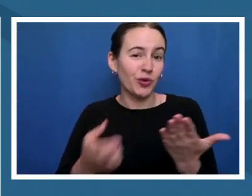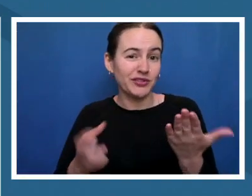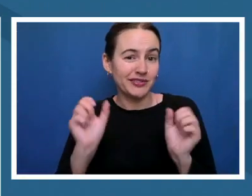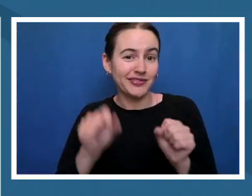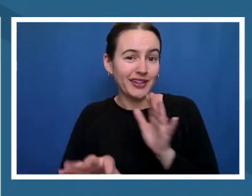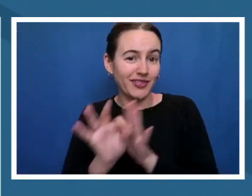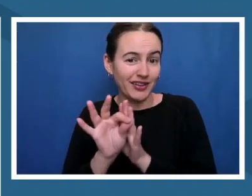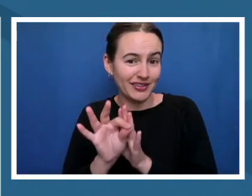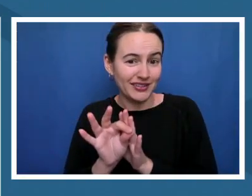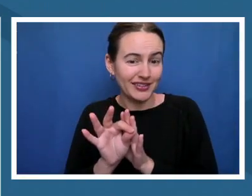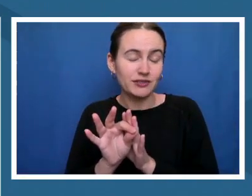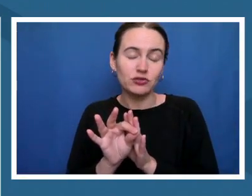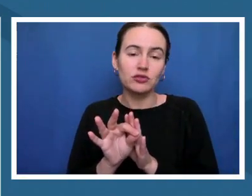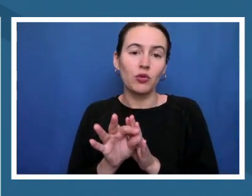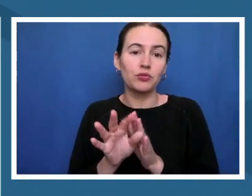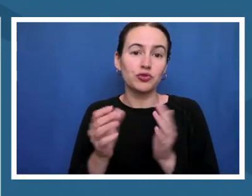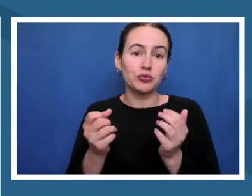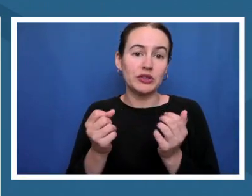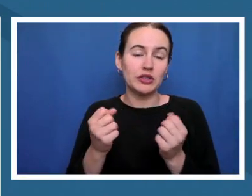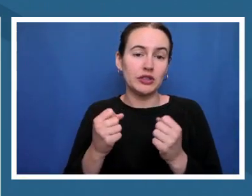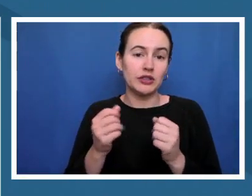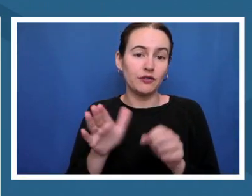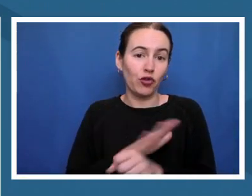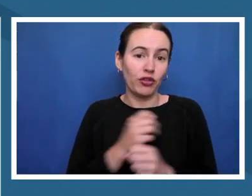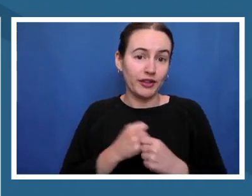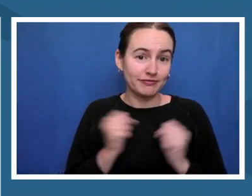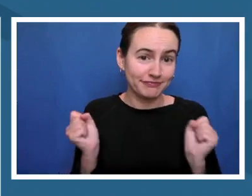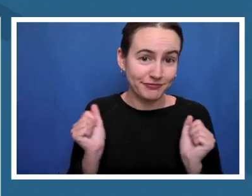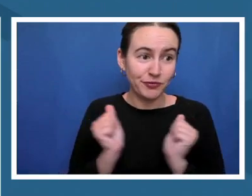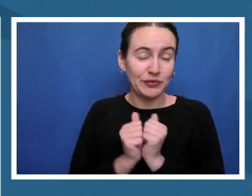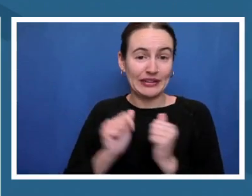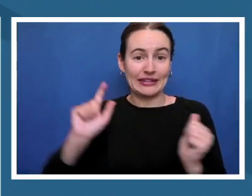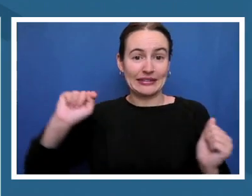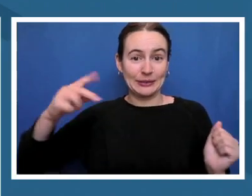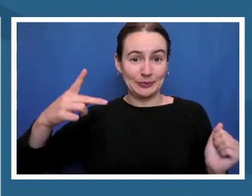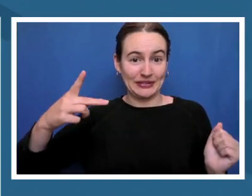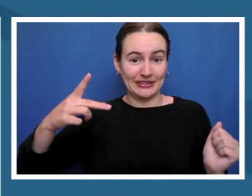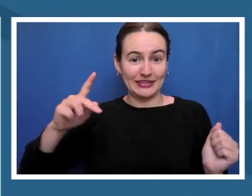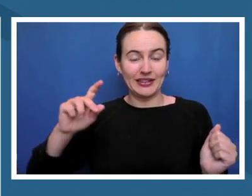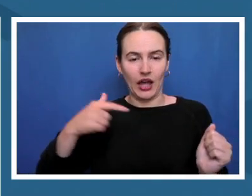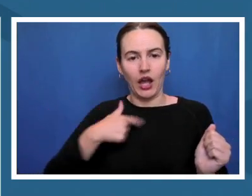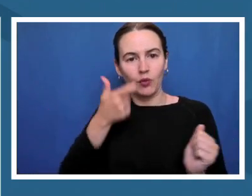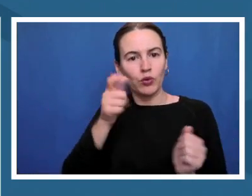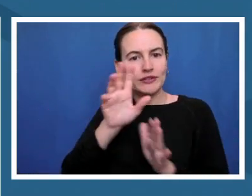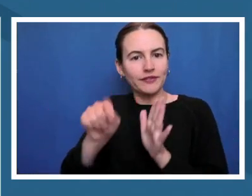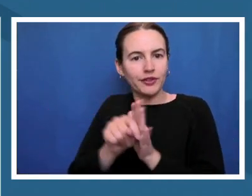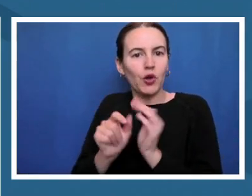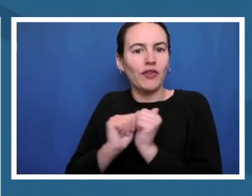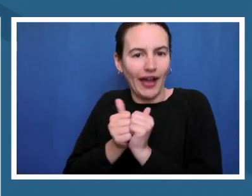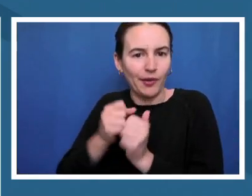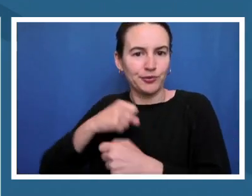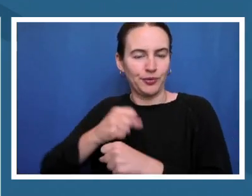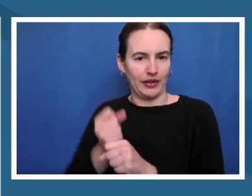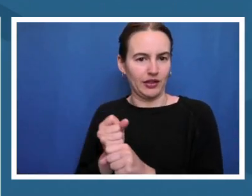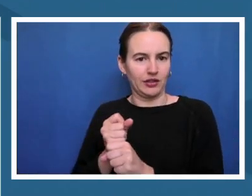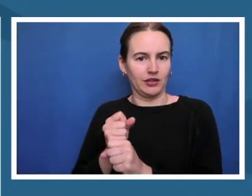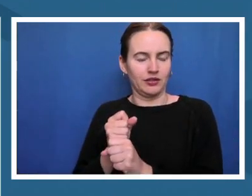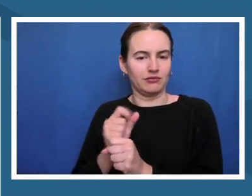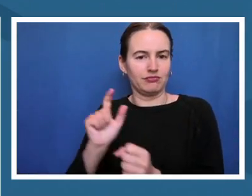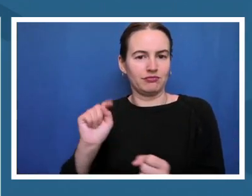disclosure the toilet paper i watched a video of how to make toilet paper um to